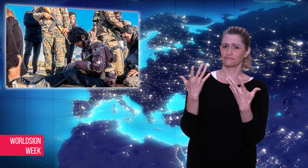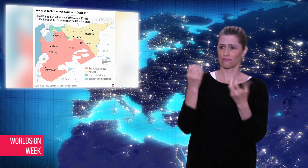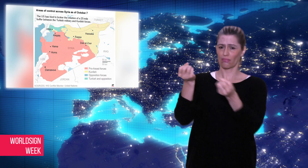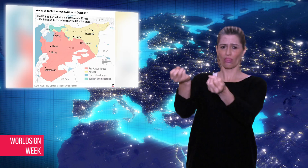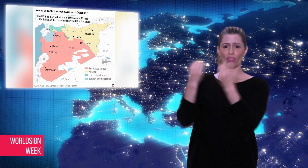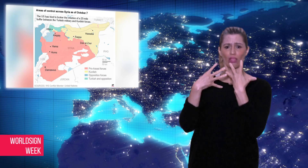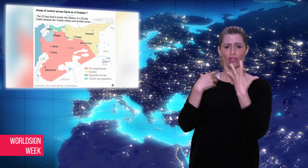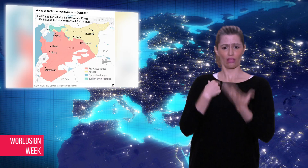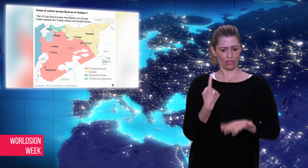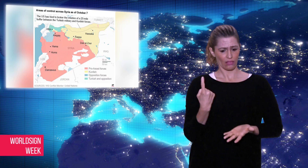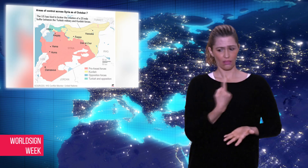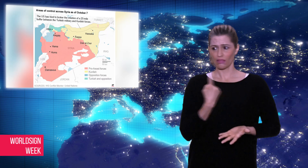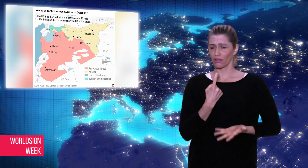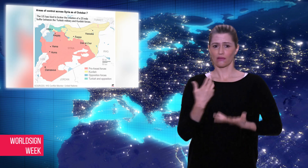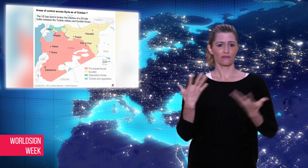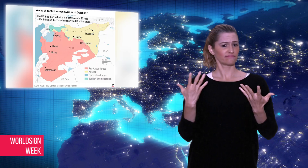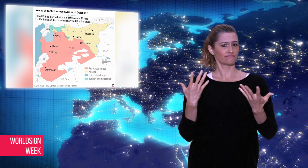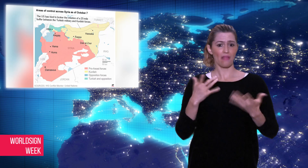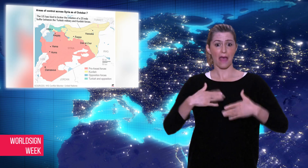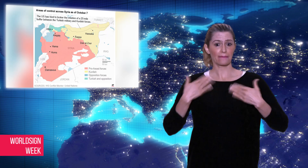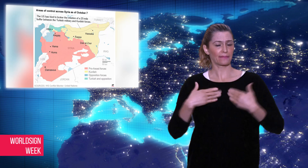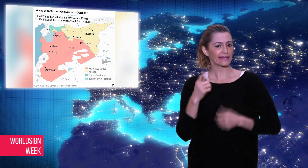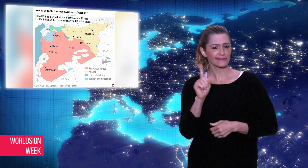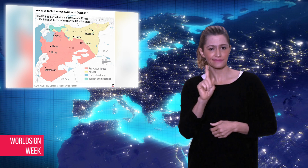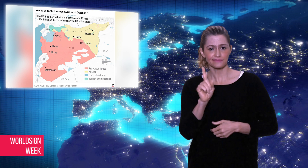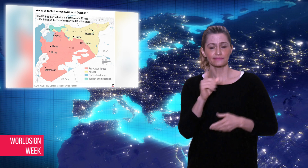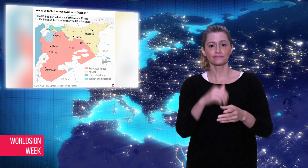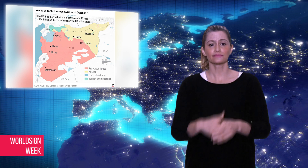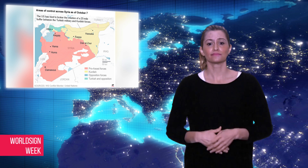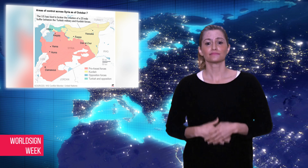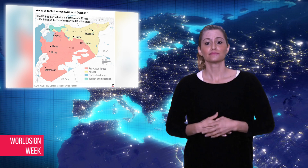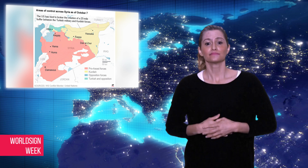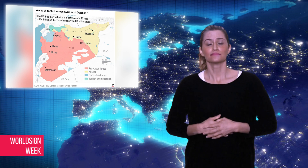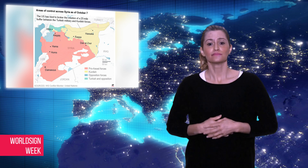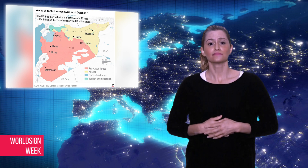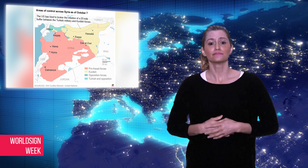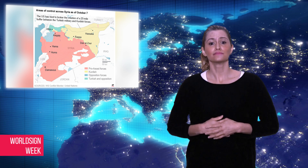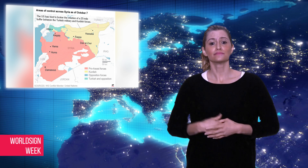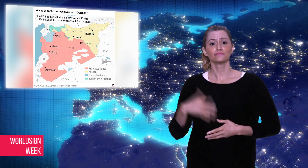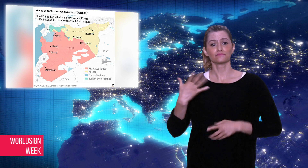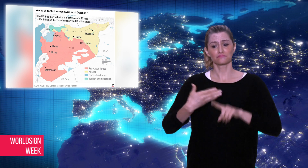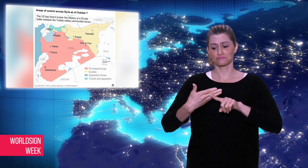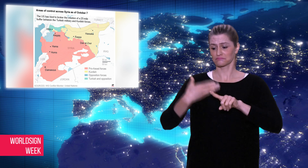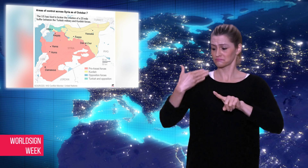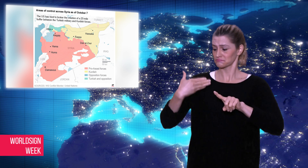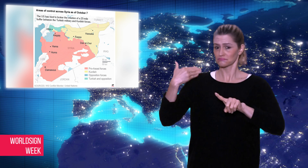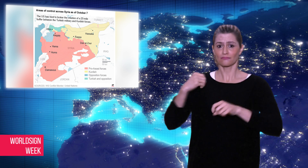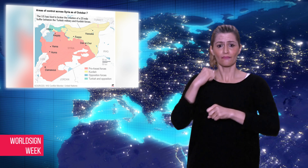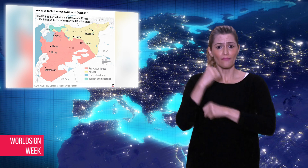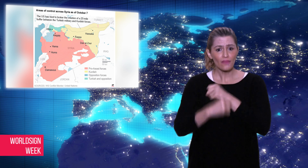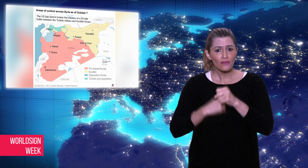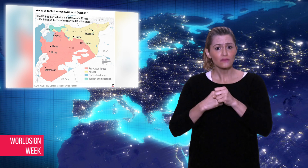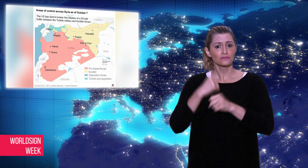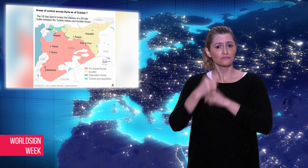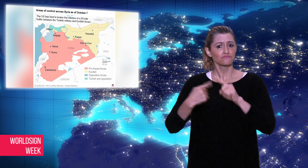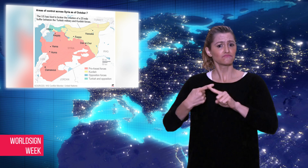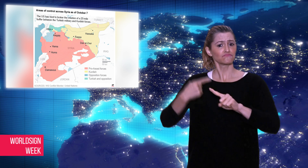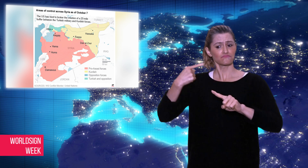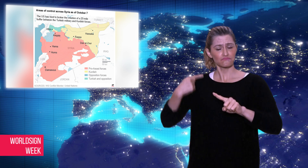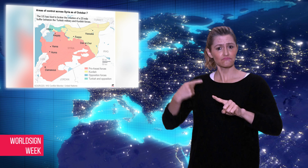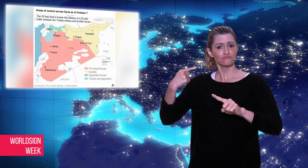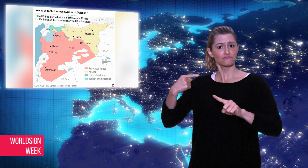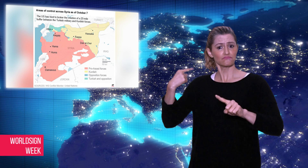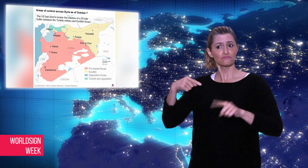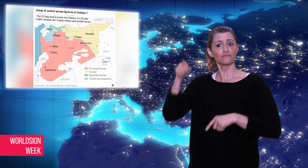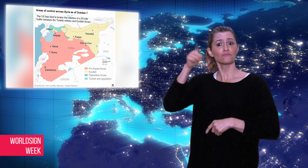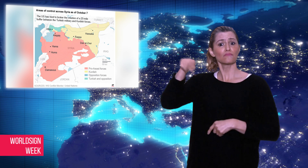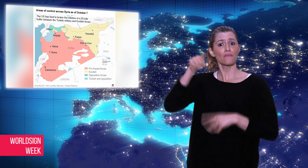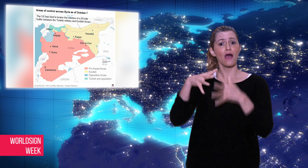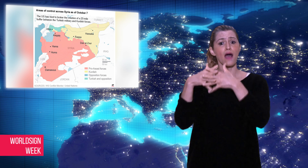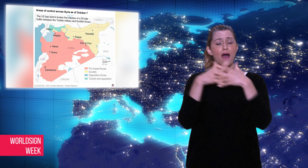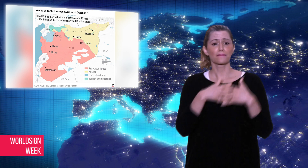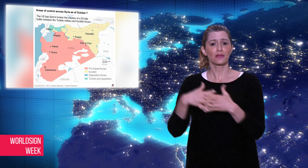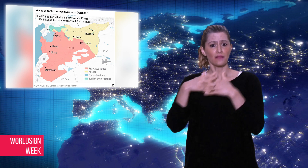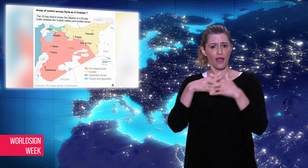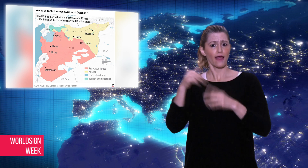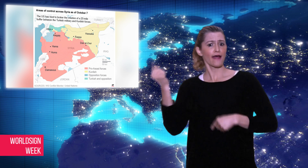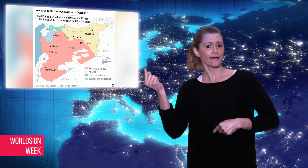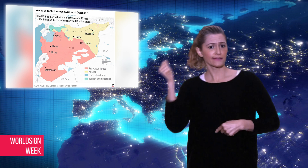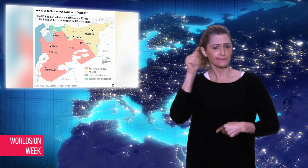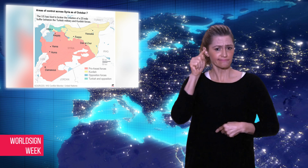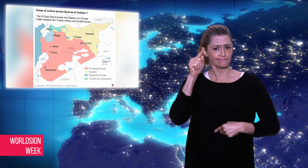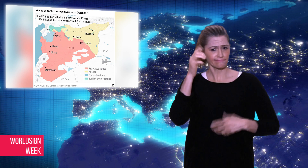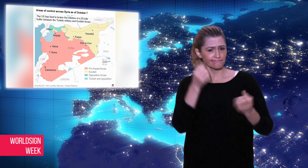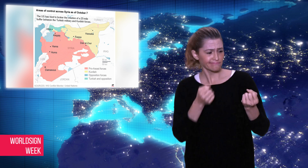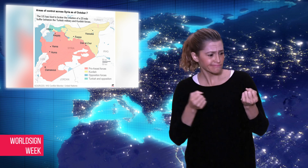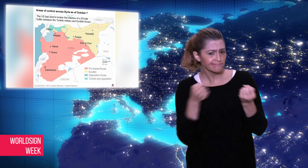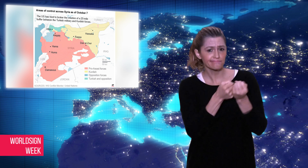In previous years, the US had supported the Kurds in